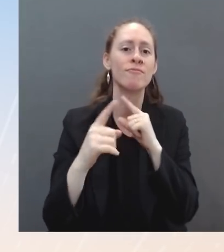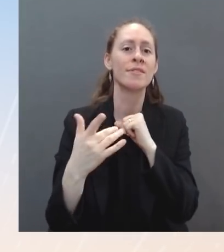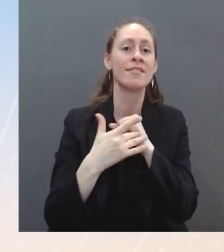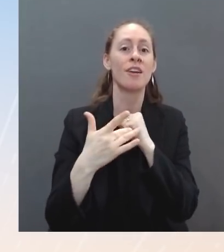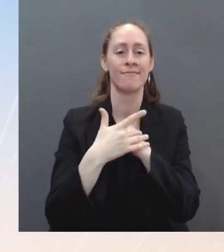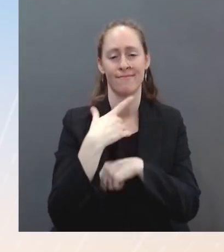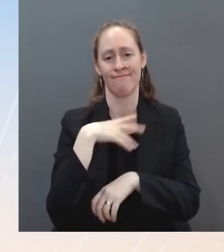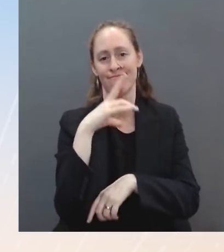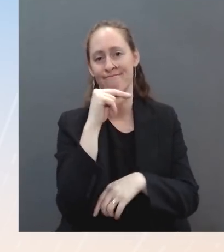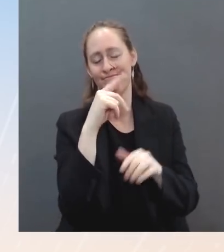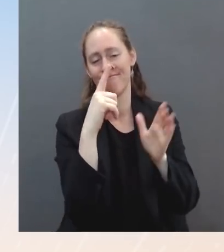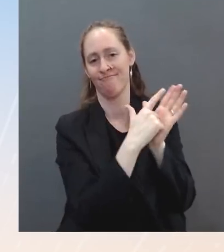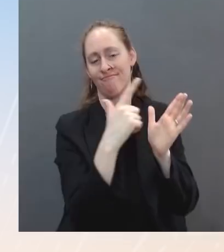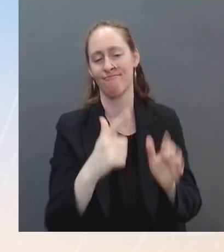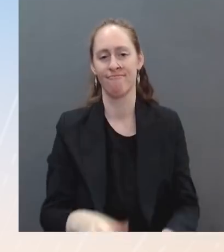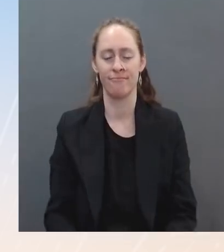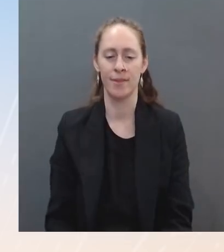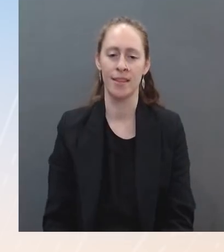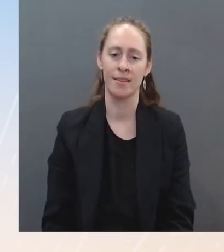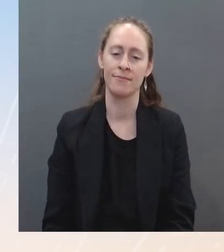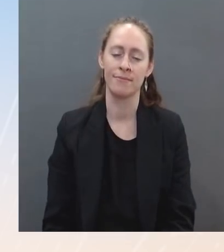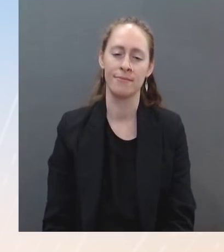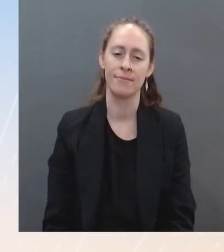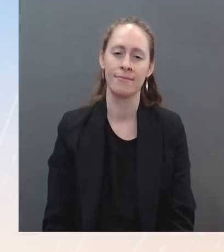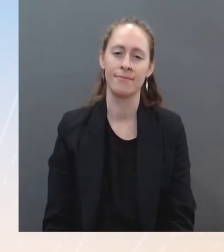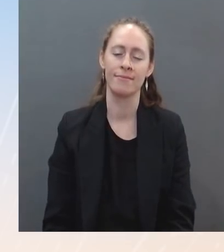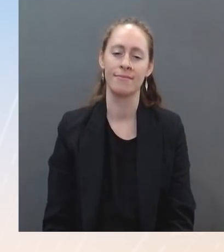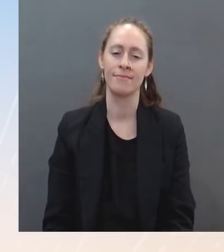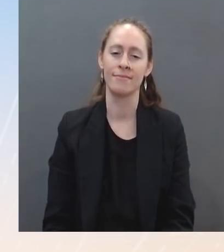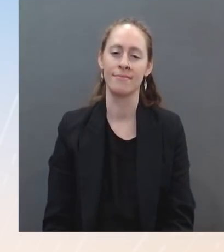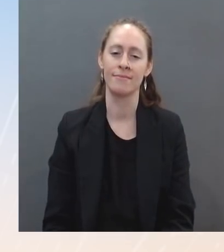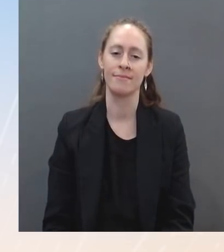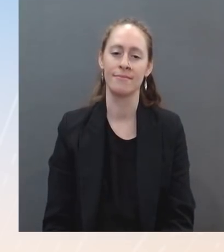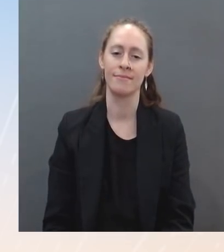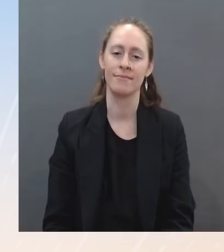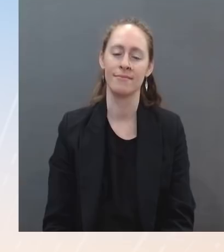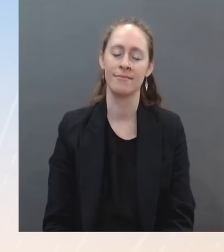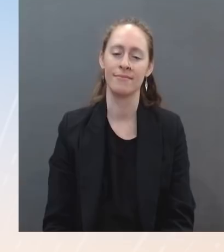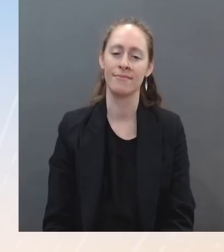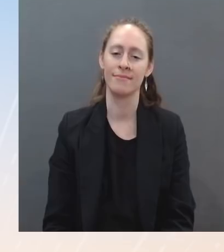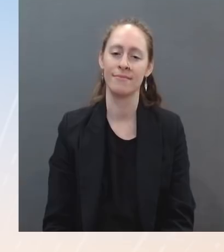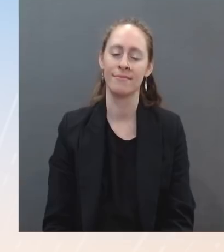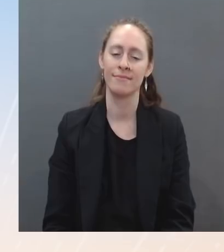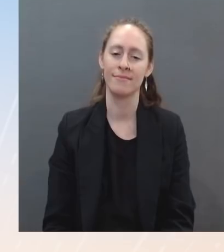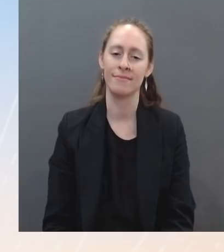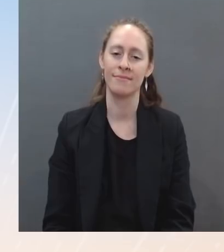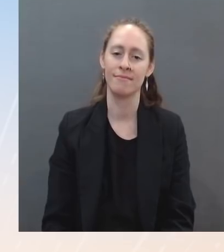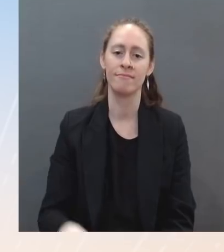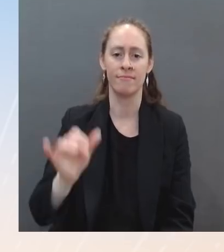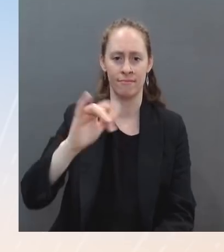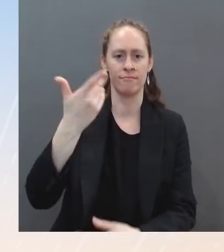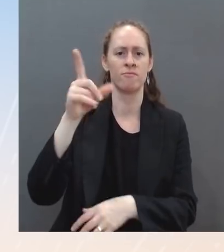by adding 120 entities in Russia and Belarus to the Entity List, bringing the number of Russian and Belarusian parties